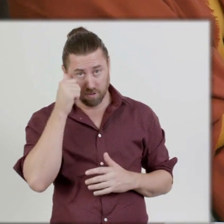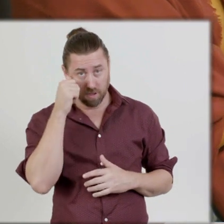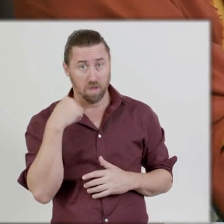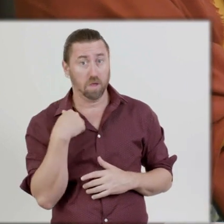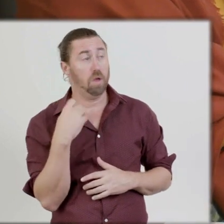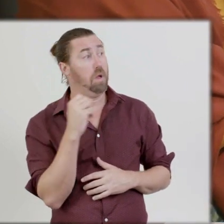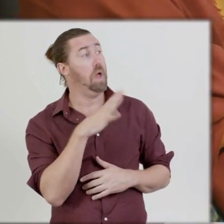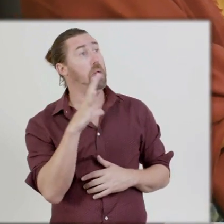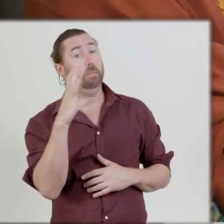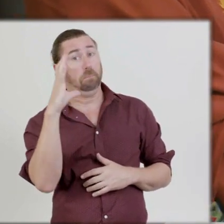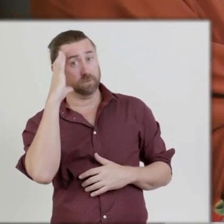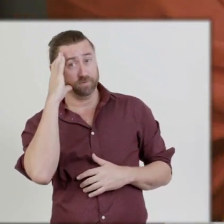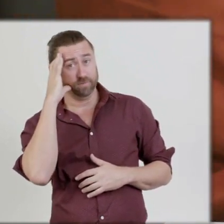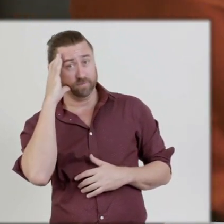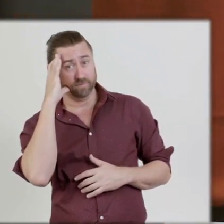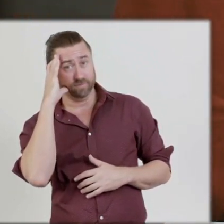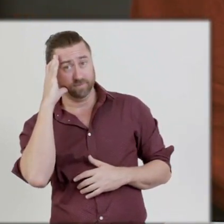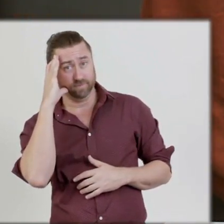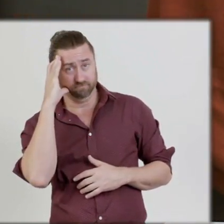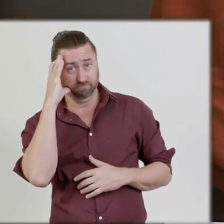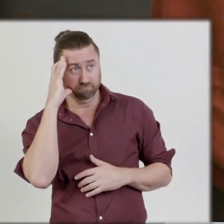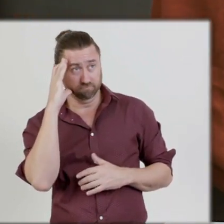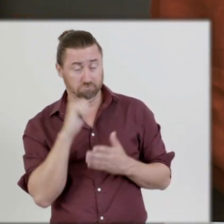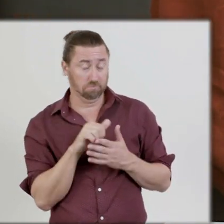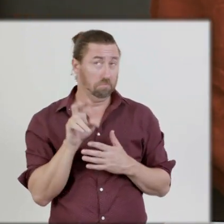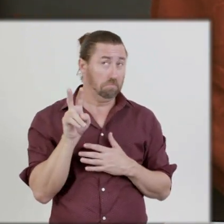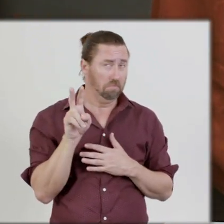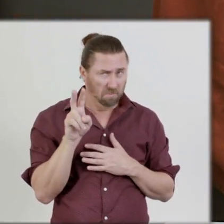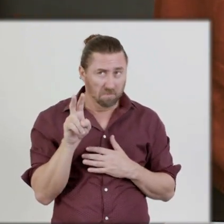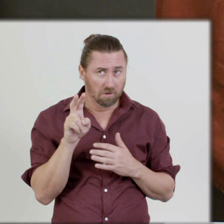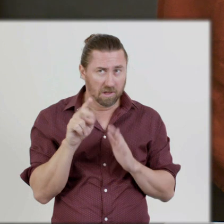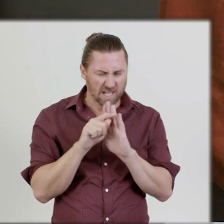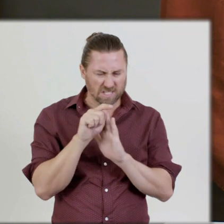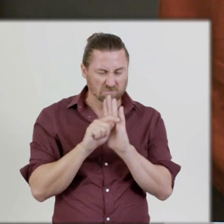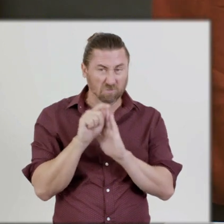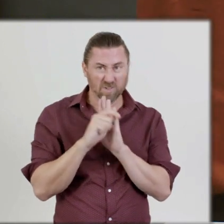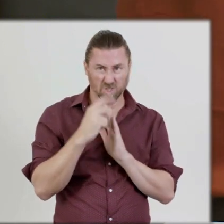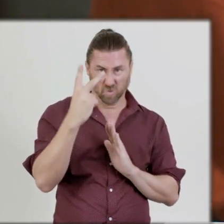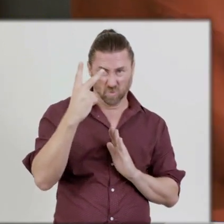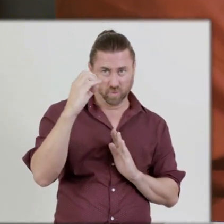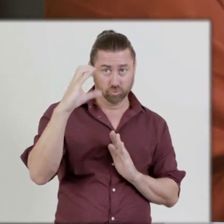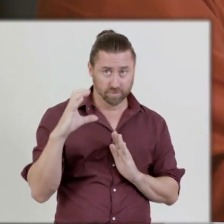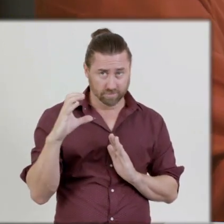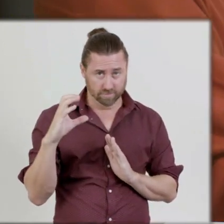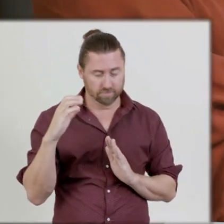At bedtime, the temperature was 2 degrees.